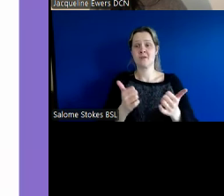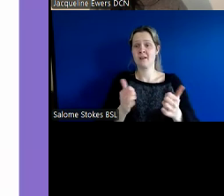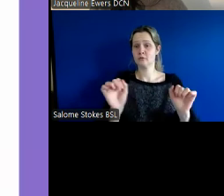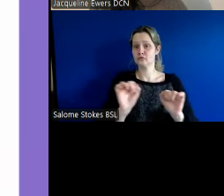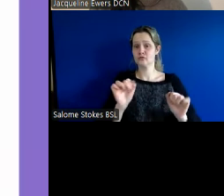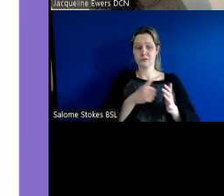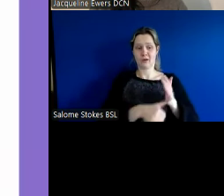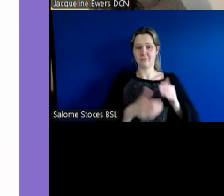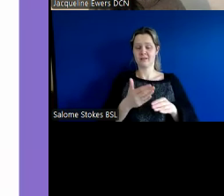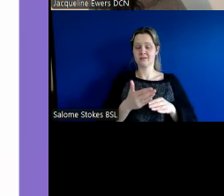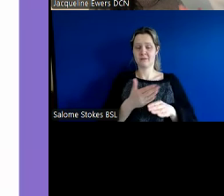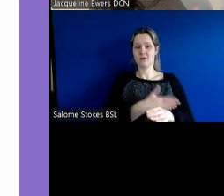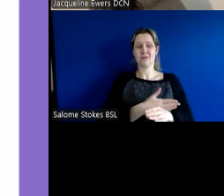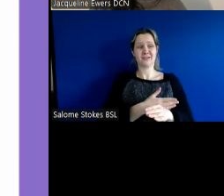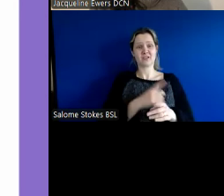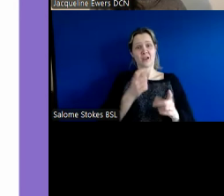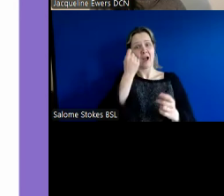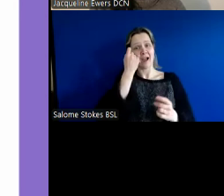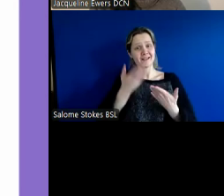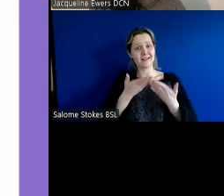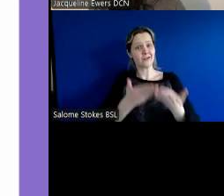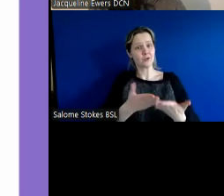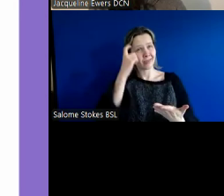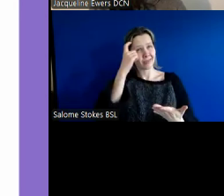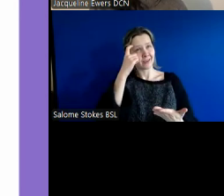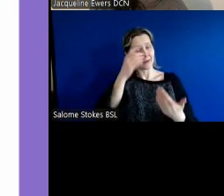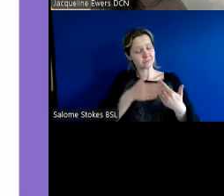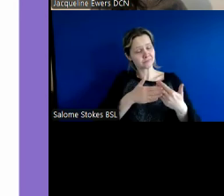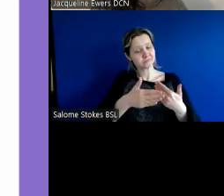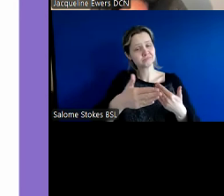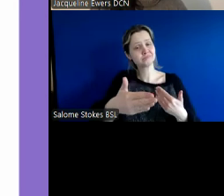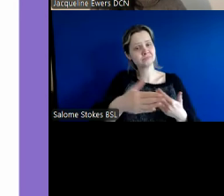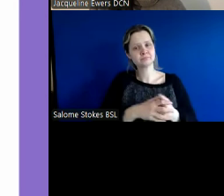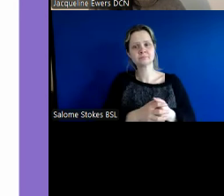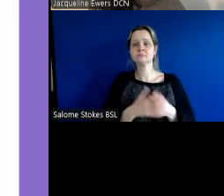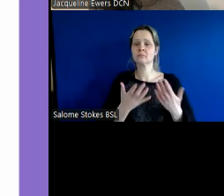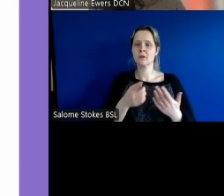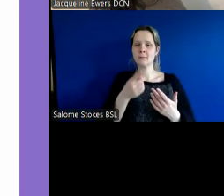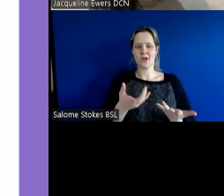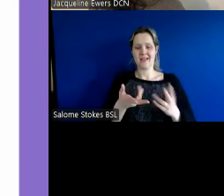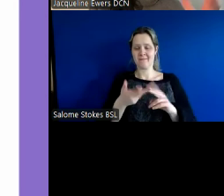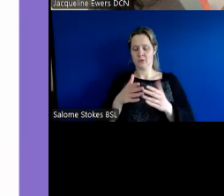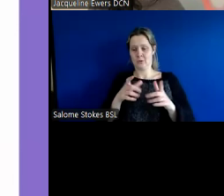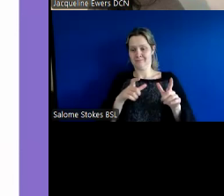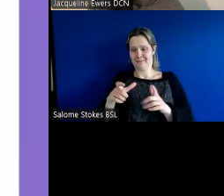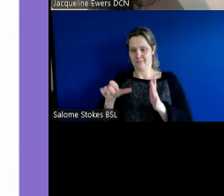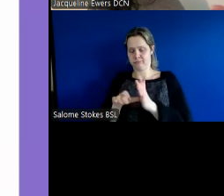just to think these things through, to consider and reflect. Of course, if you're in the thick of it, to go back and have a look at,